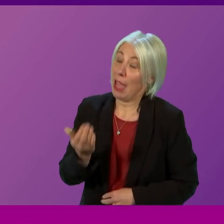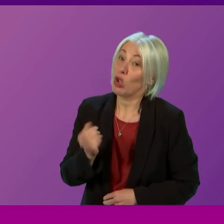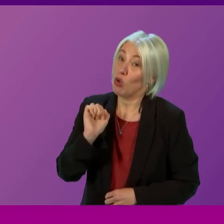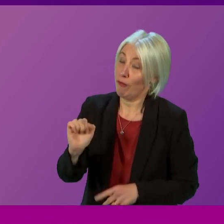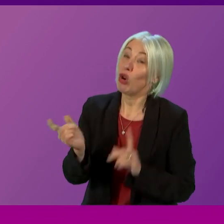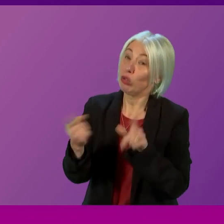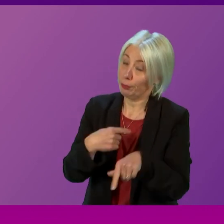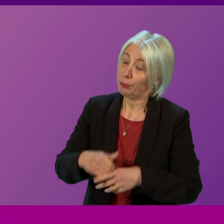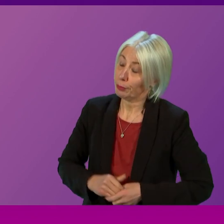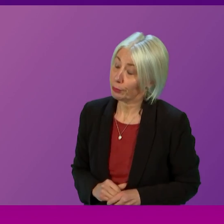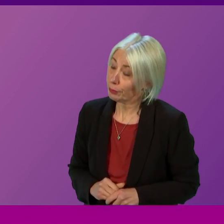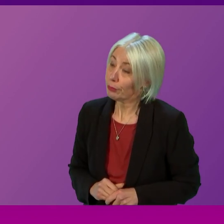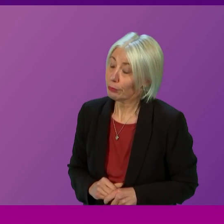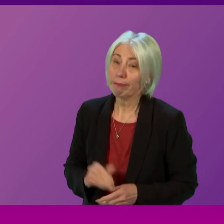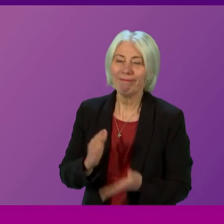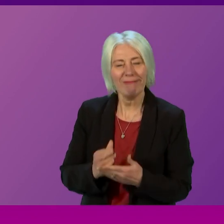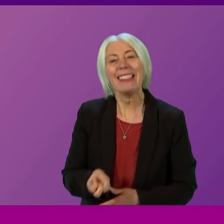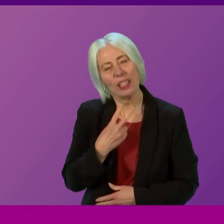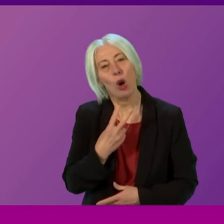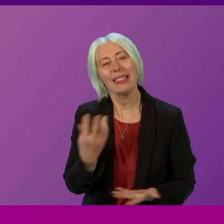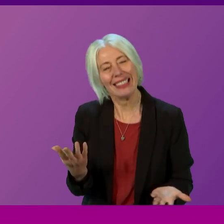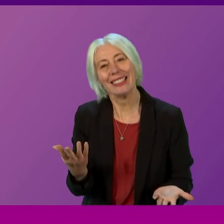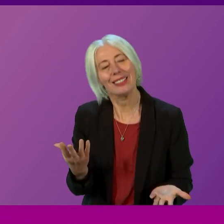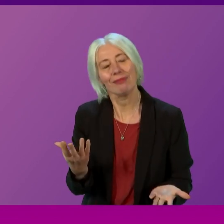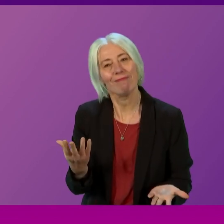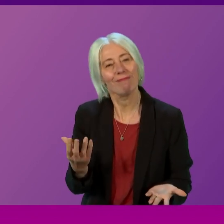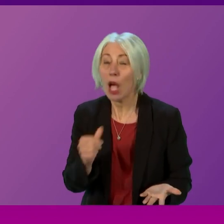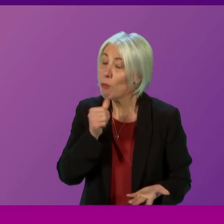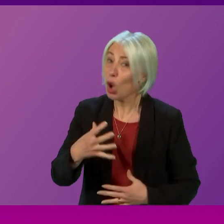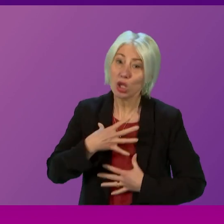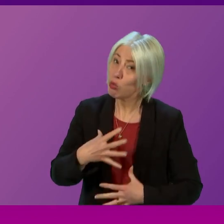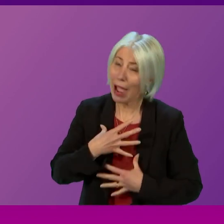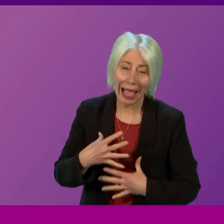That answer is disappointing, but I cannot say that I am surprised by the news that the